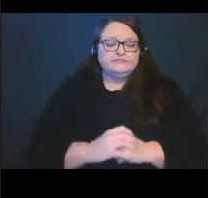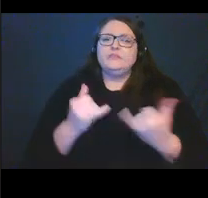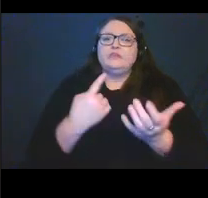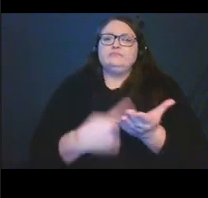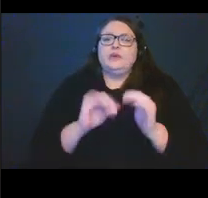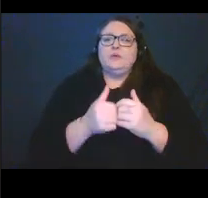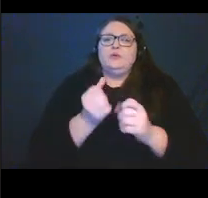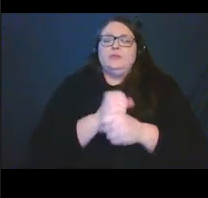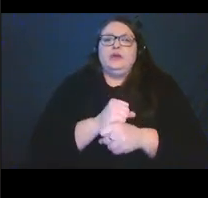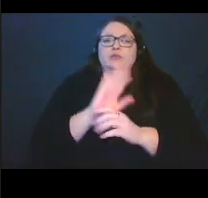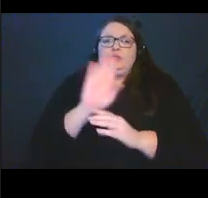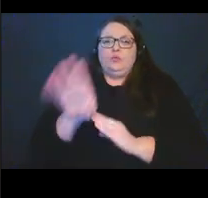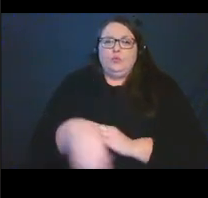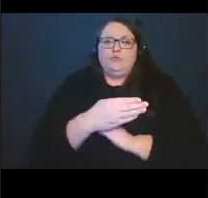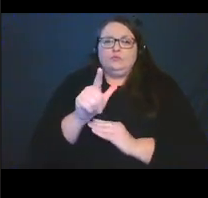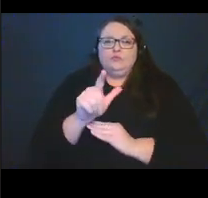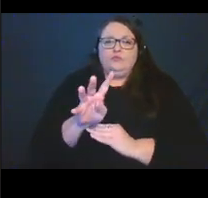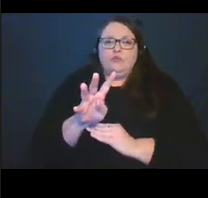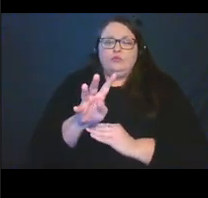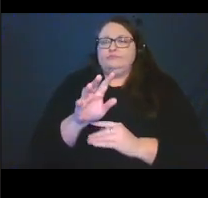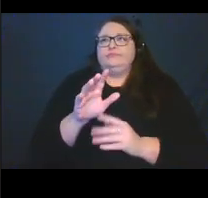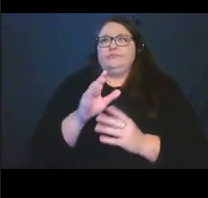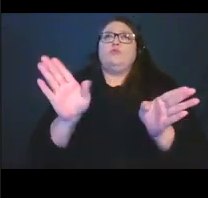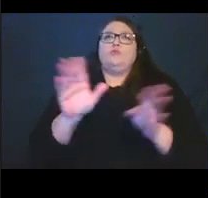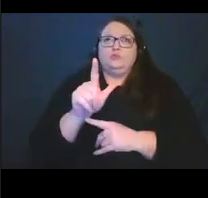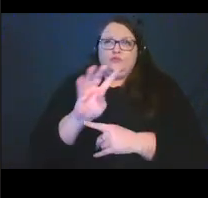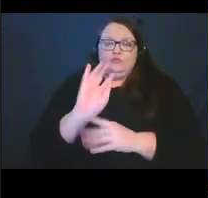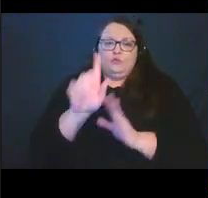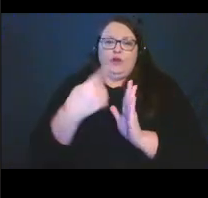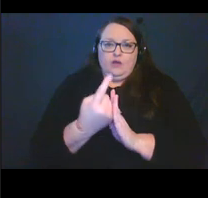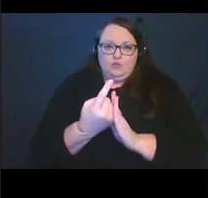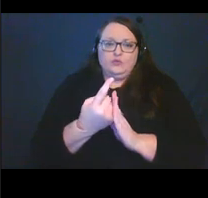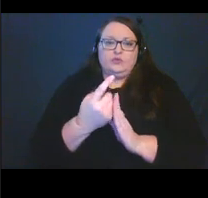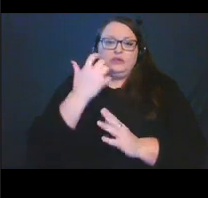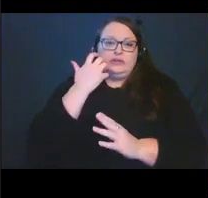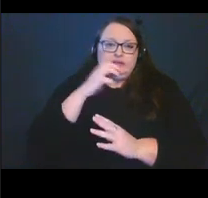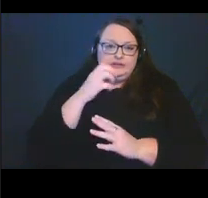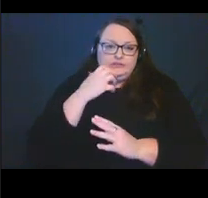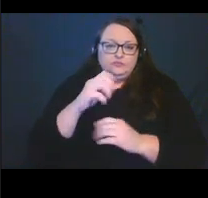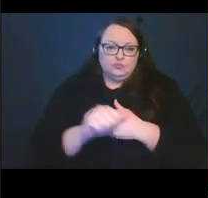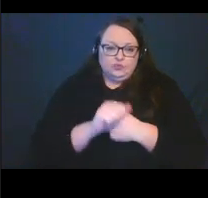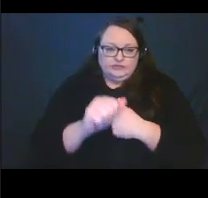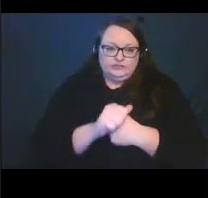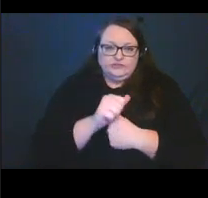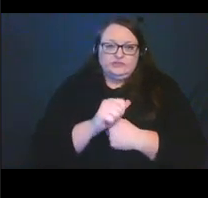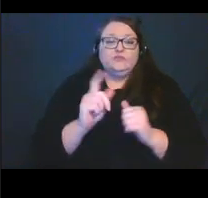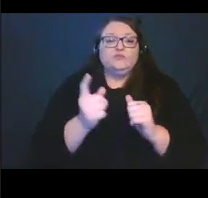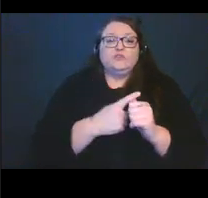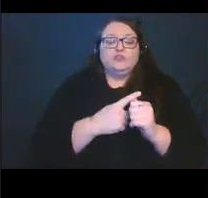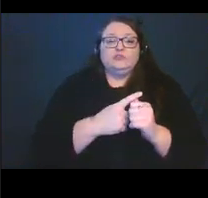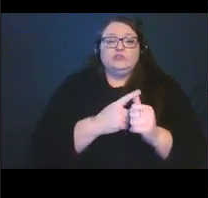hour value of HeatRisk, which is the final output of the approach. First we assign a 0, 1, 2, or 3